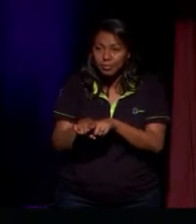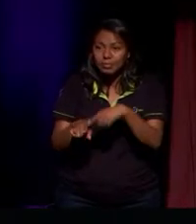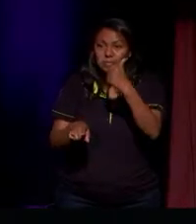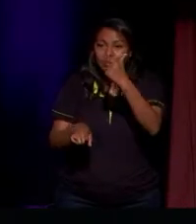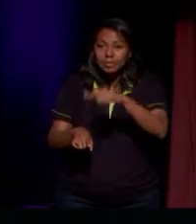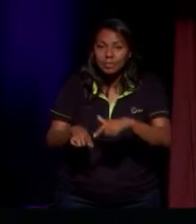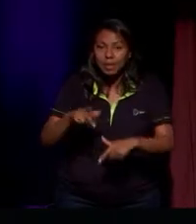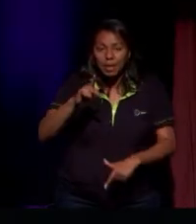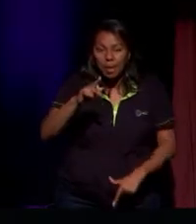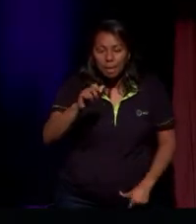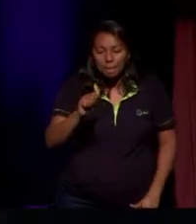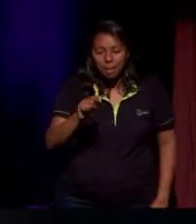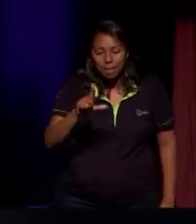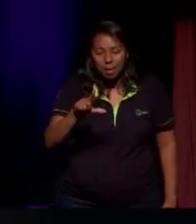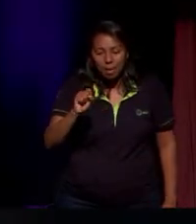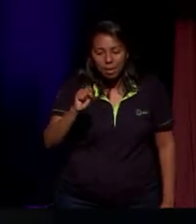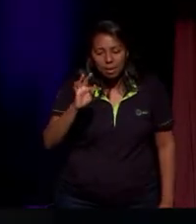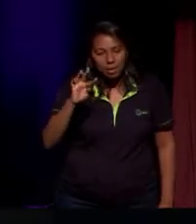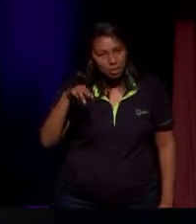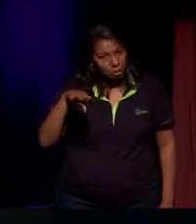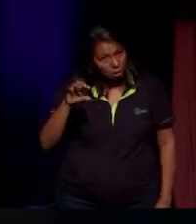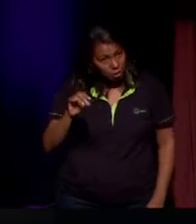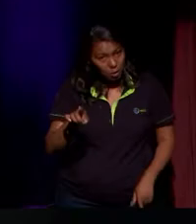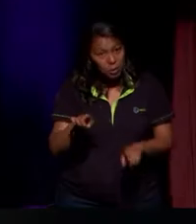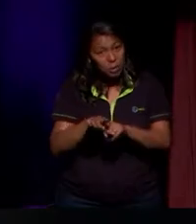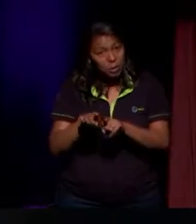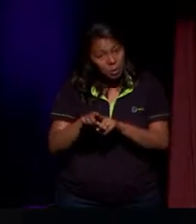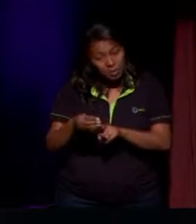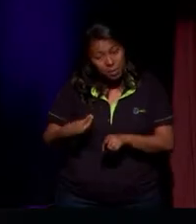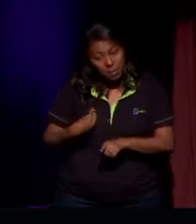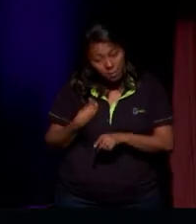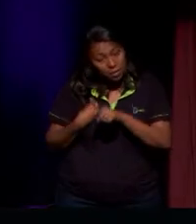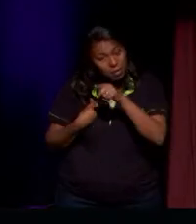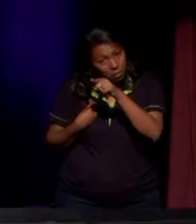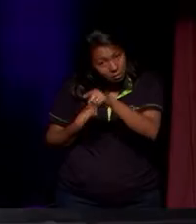who also live in Lebanon and who have a Constitution